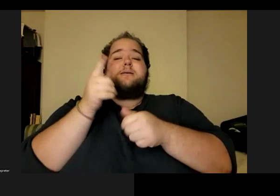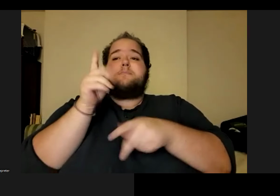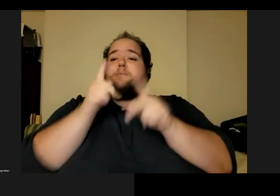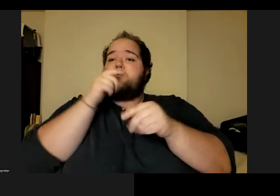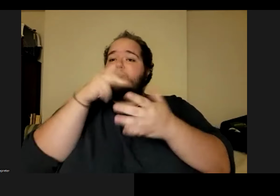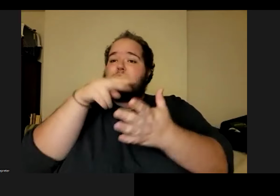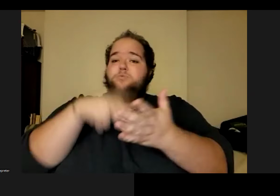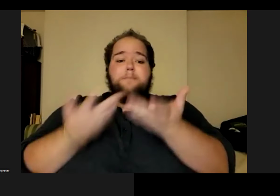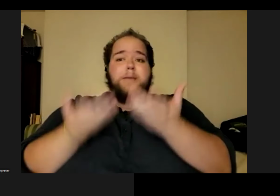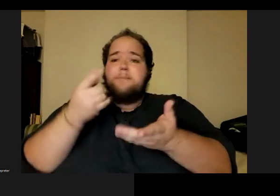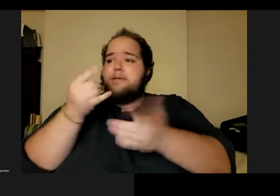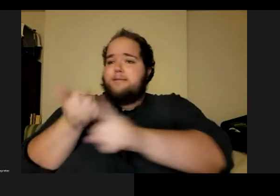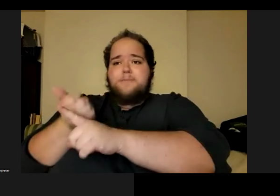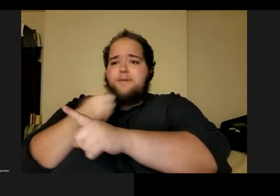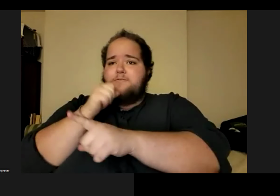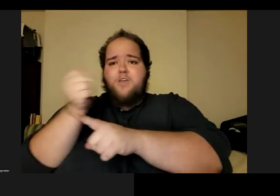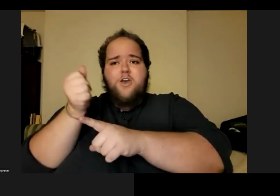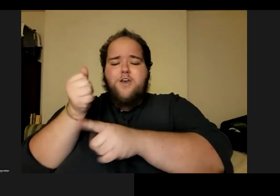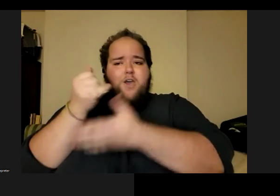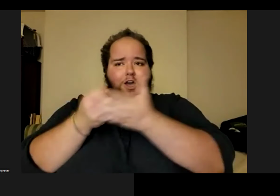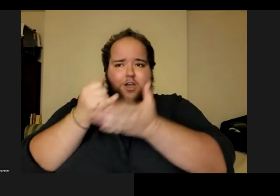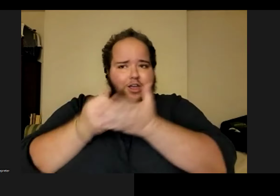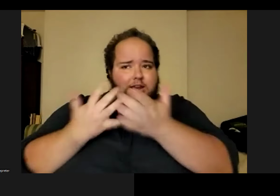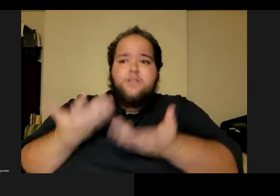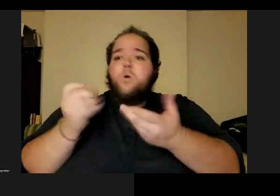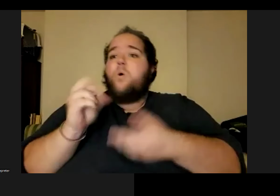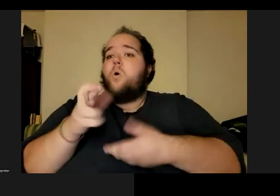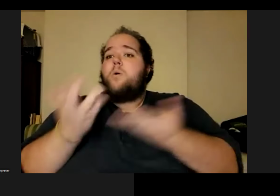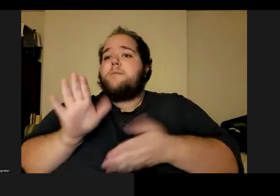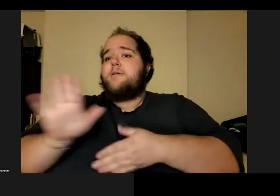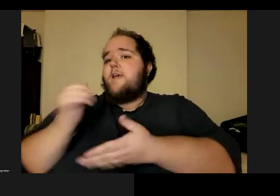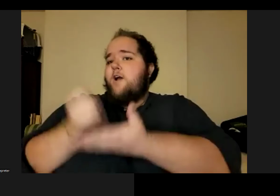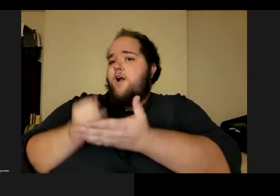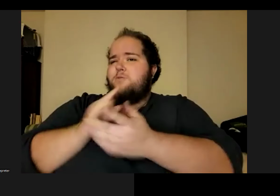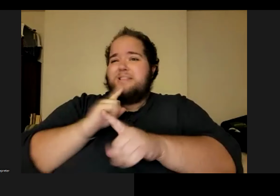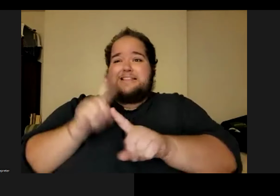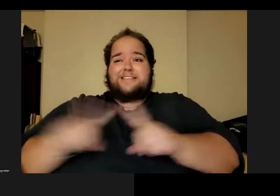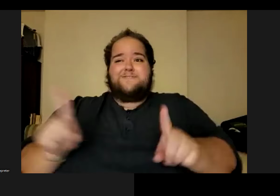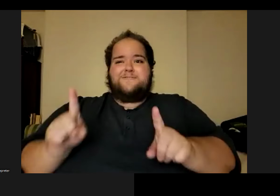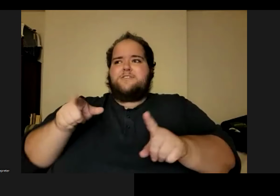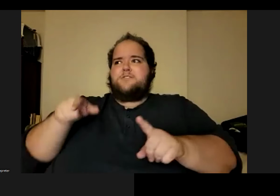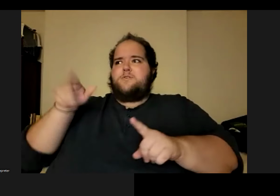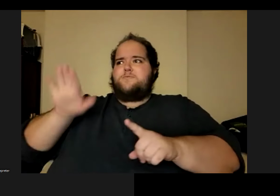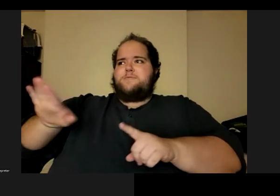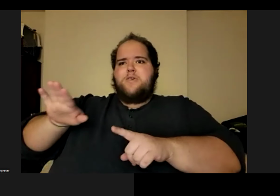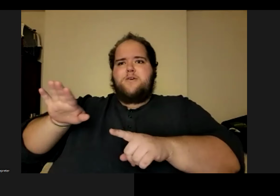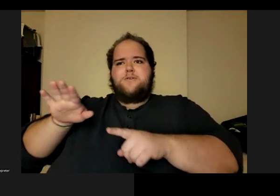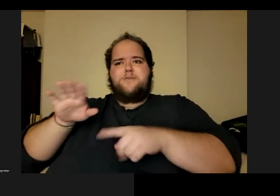not everyone is in your medium that's reading your content so they may you may lose some people